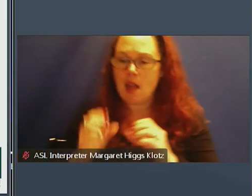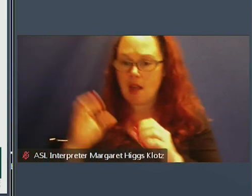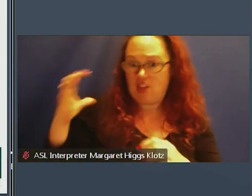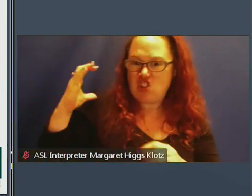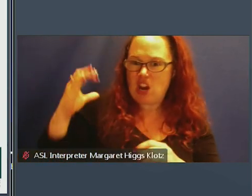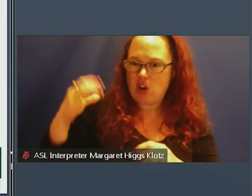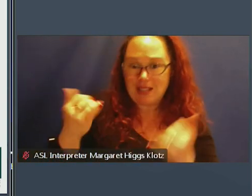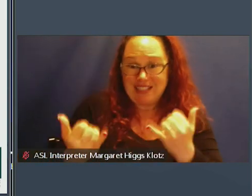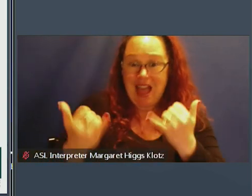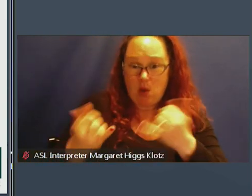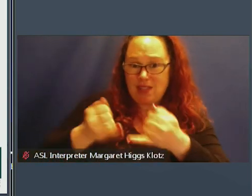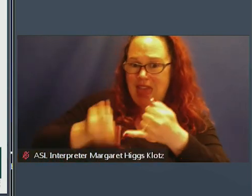So that today, I think.